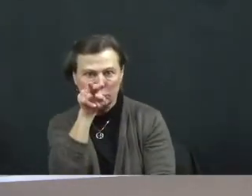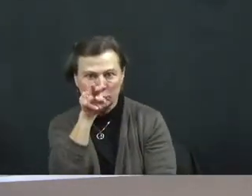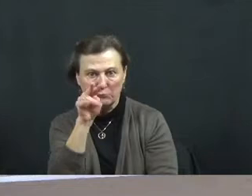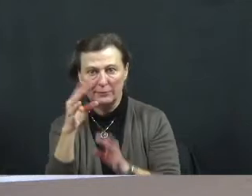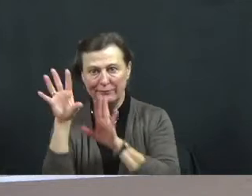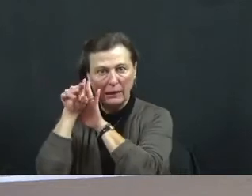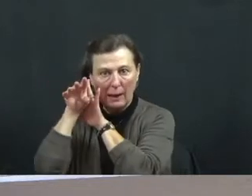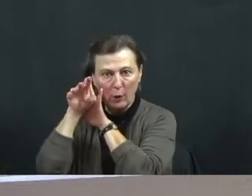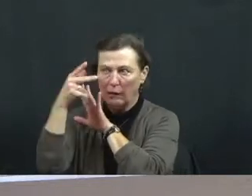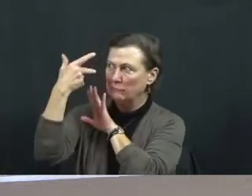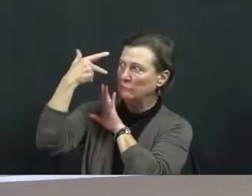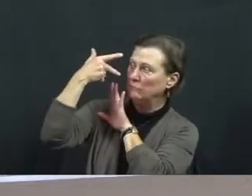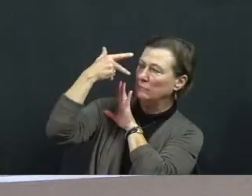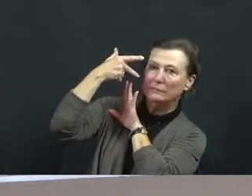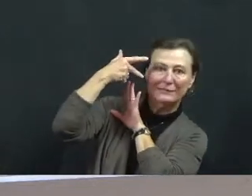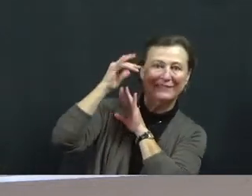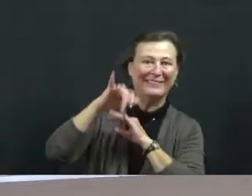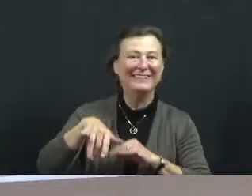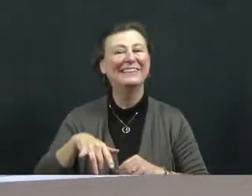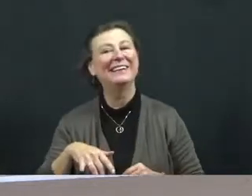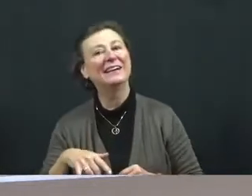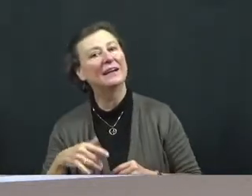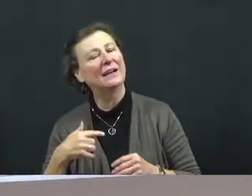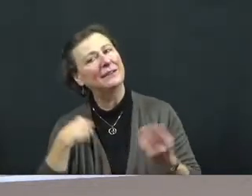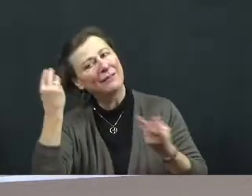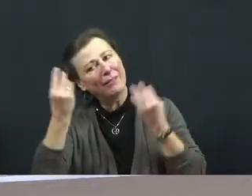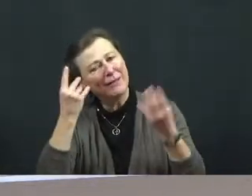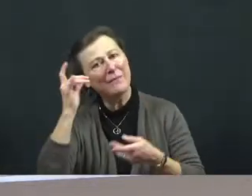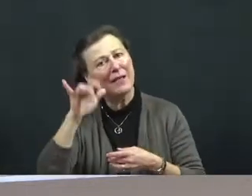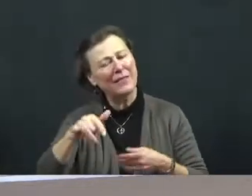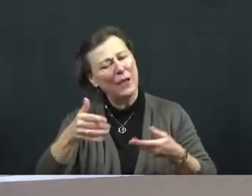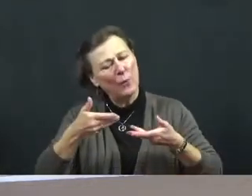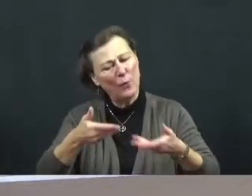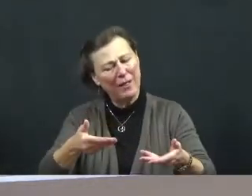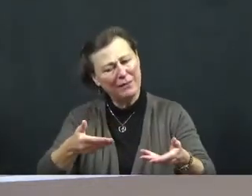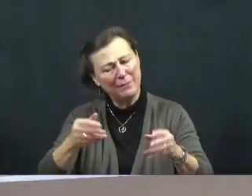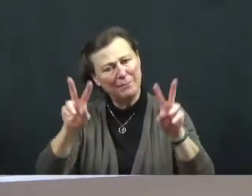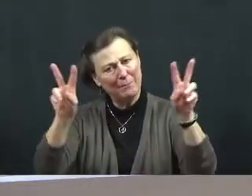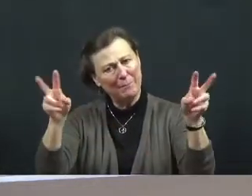And, as I was thinking about that, I --the welcome, I started thinking about really how